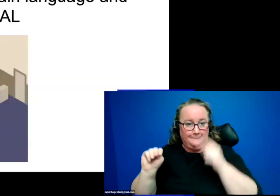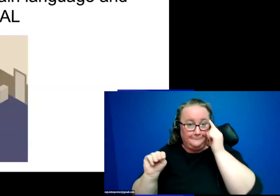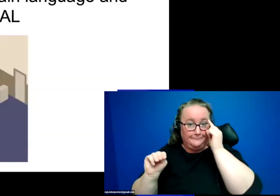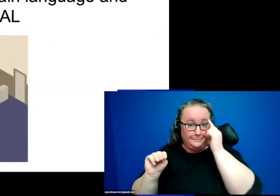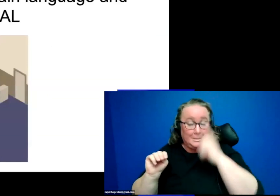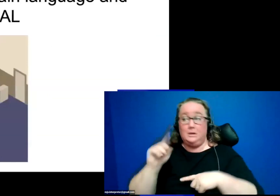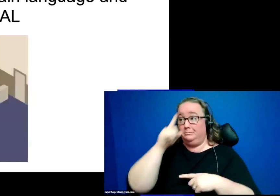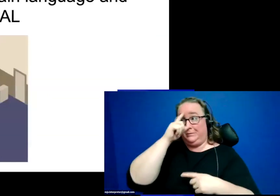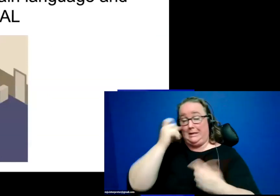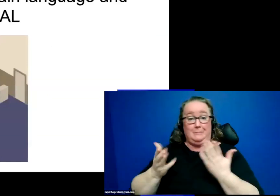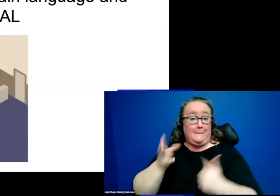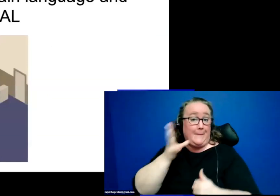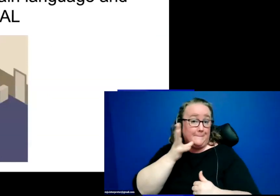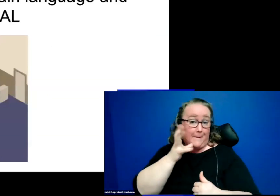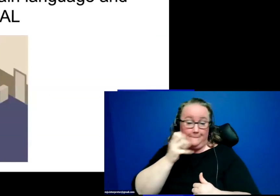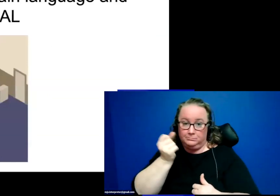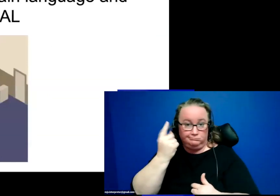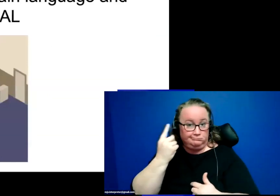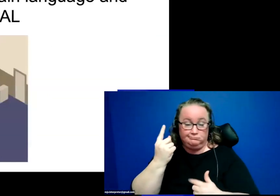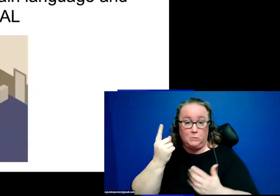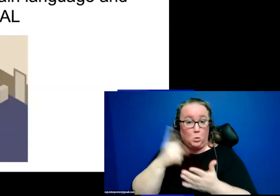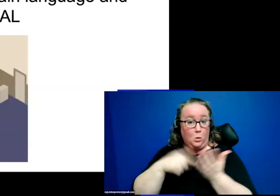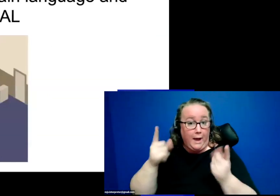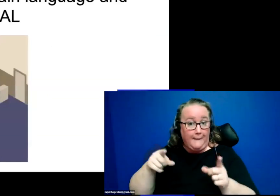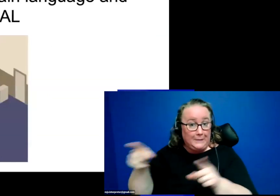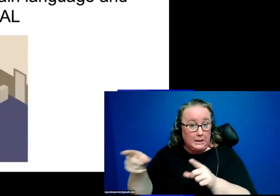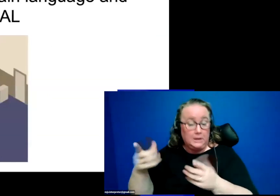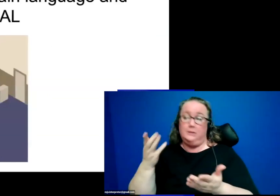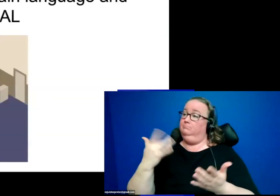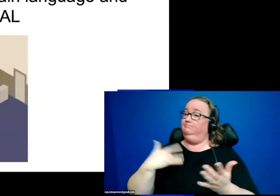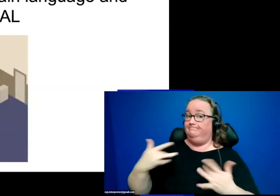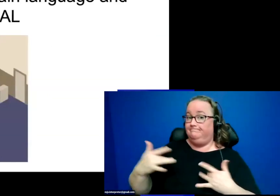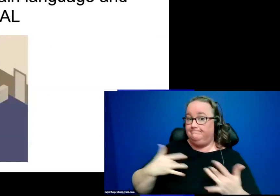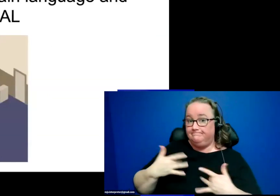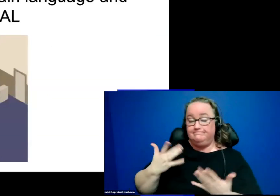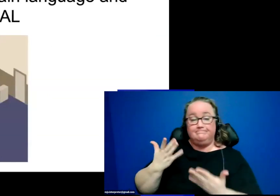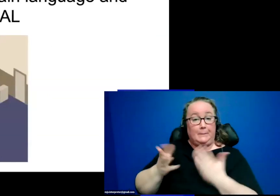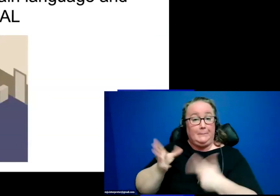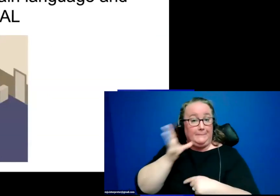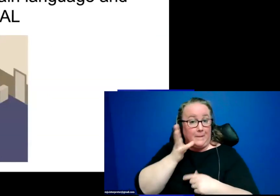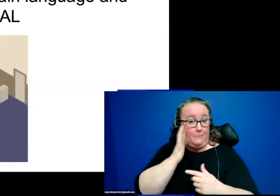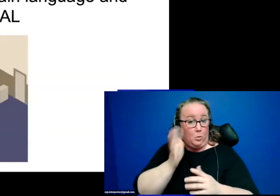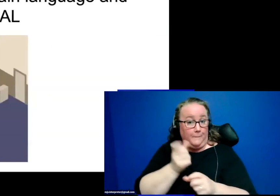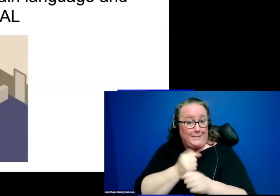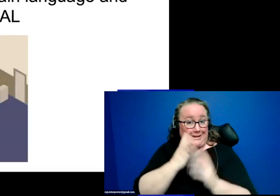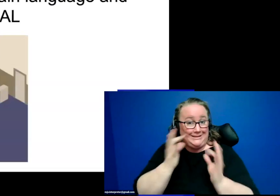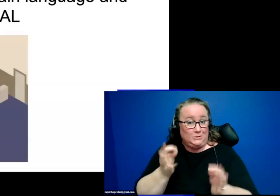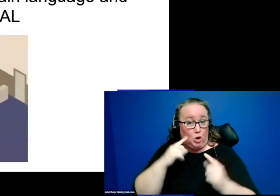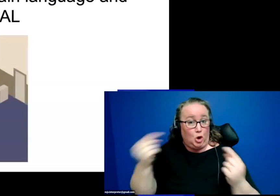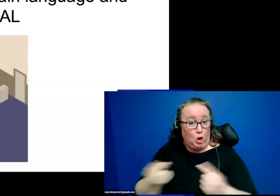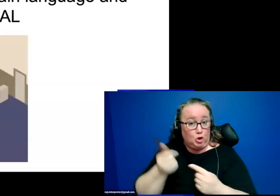because maybe she doesn't understand what's happening, and we're worried that she might, you know, make decisions that are going to harm herself more in the process.